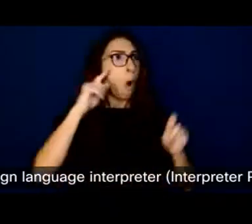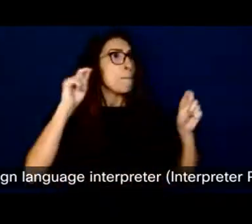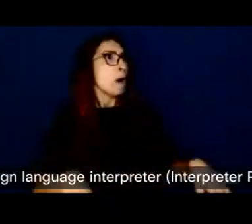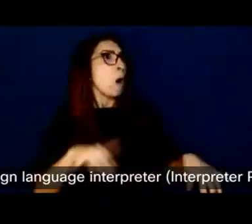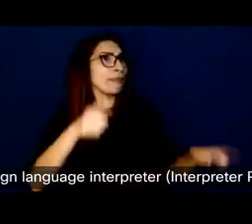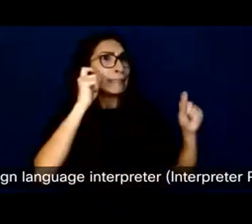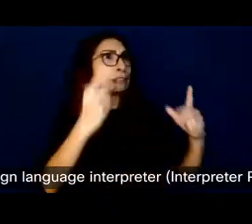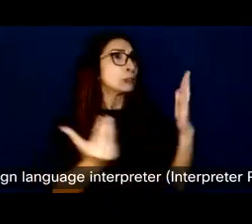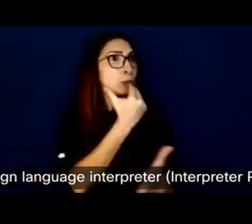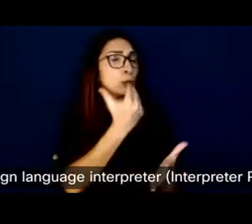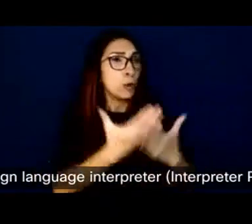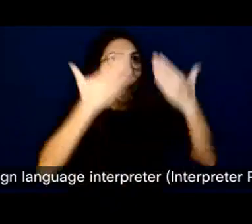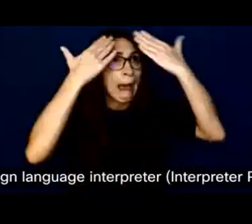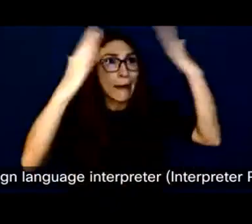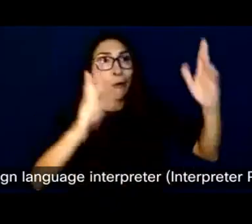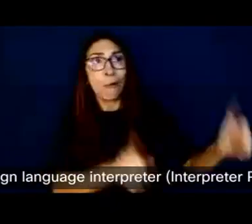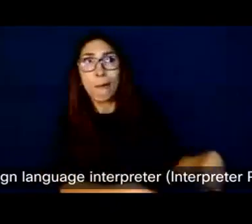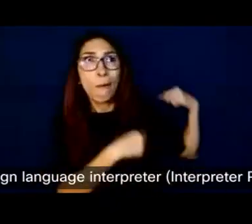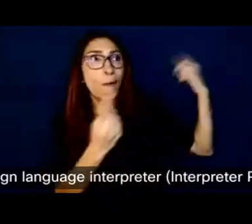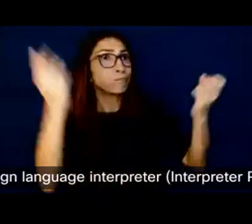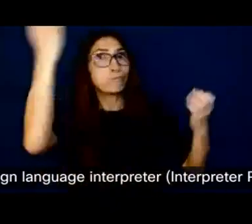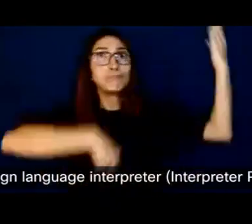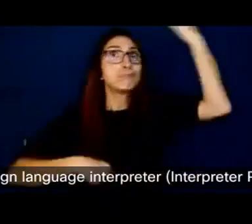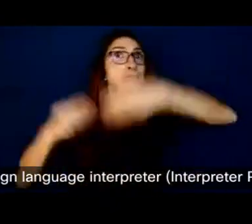coming for a number of years. There absolutely was a time when